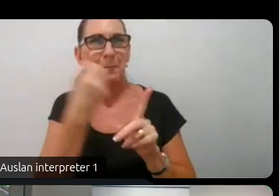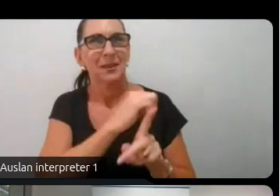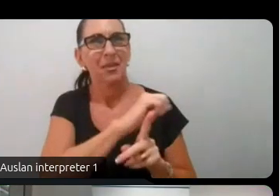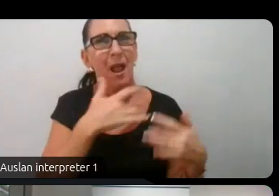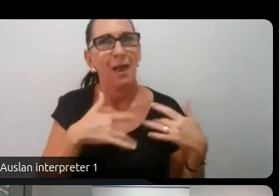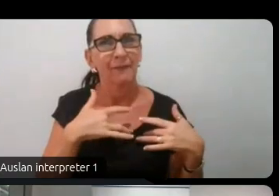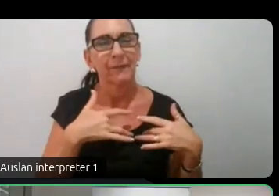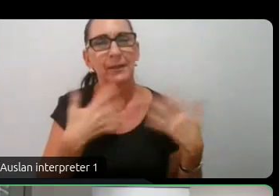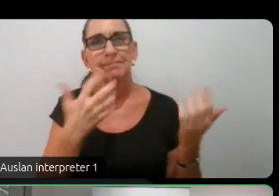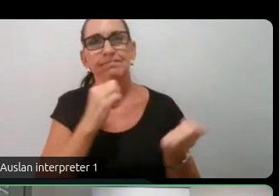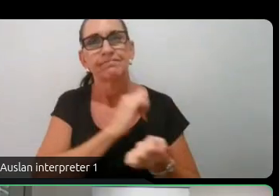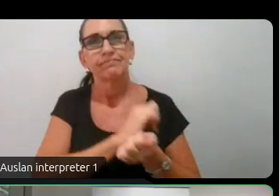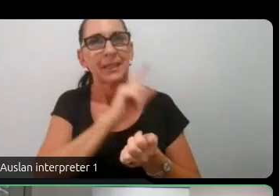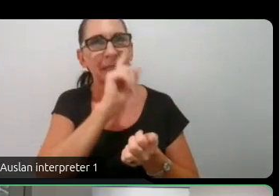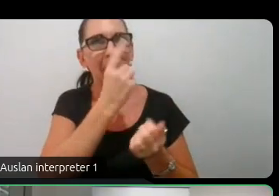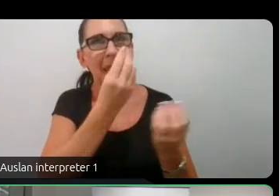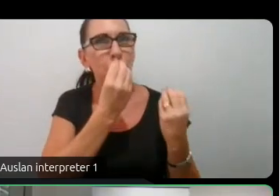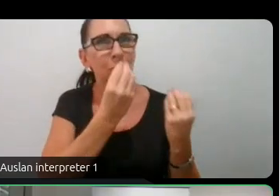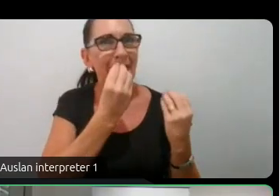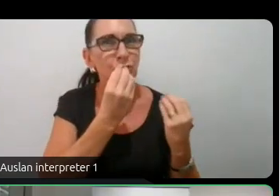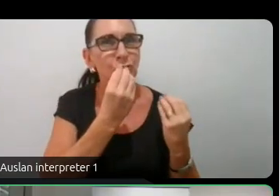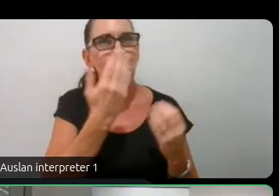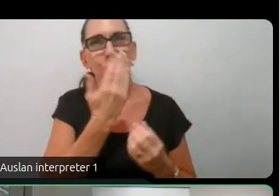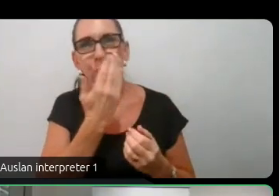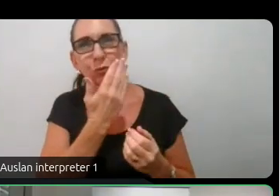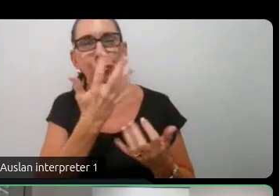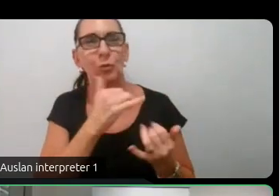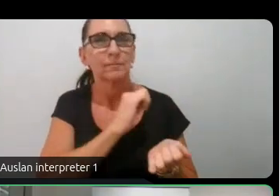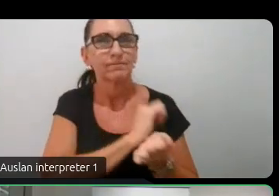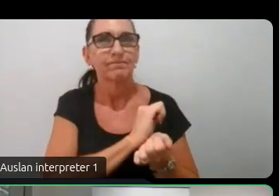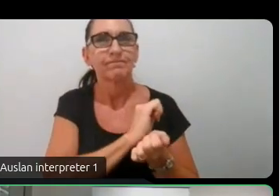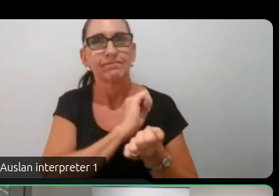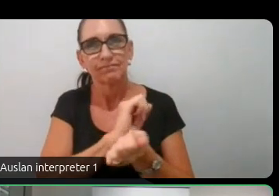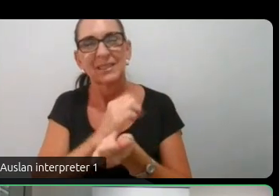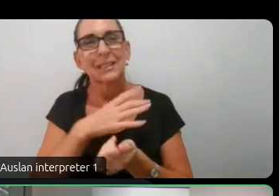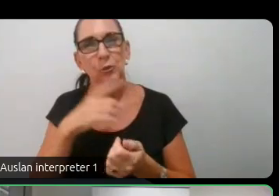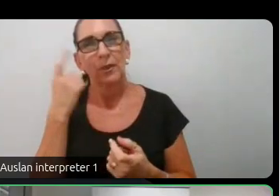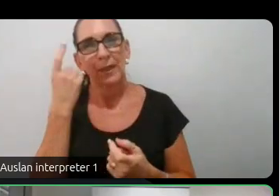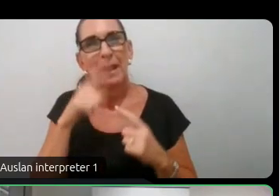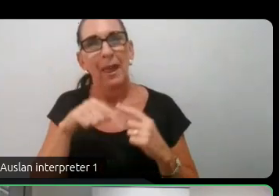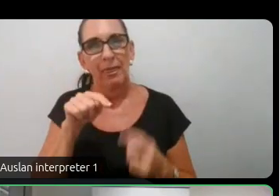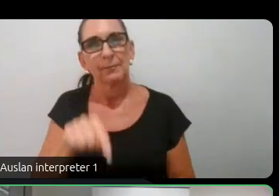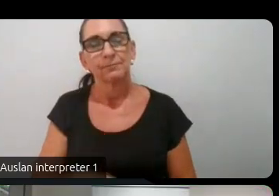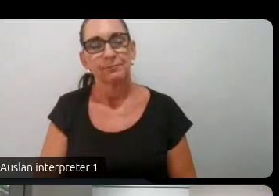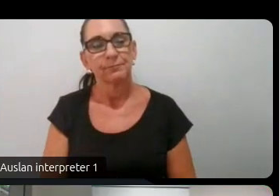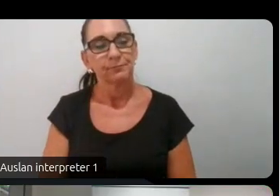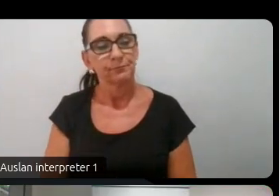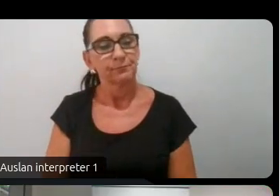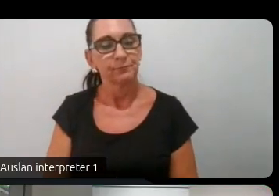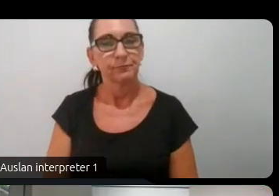education or employment. So those are a bunch of different factors to consider.